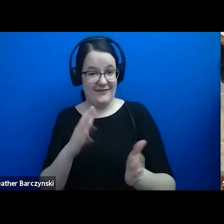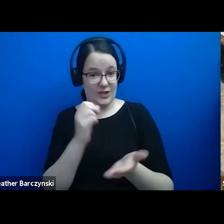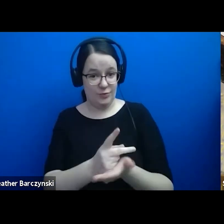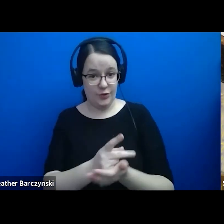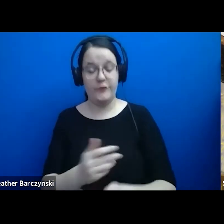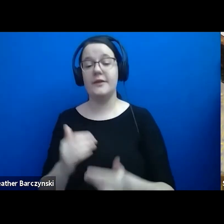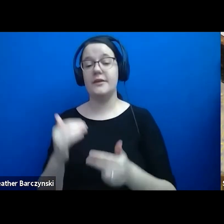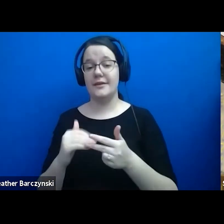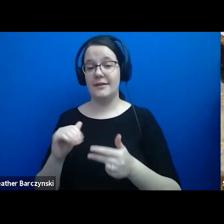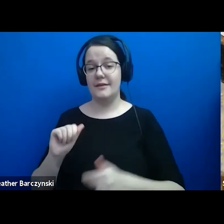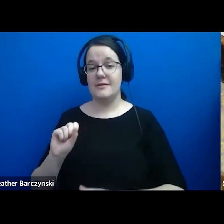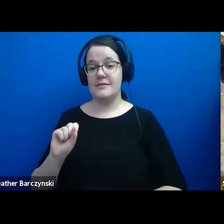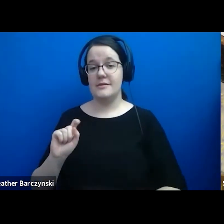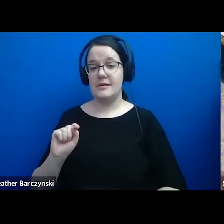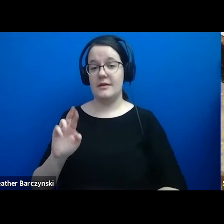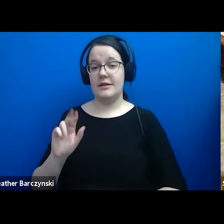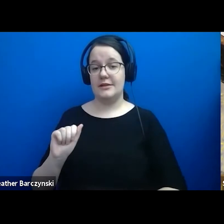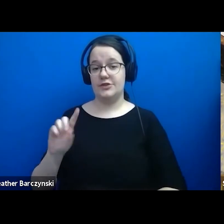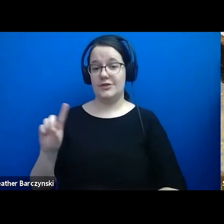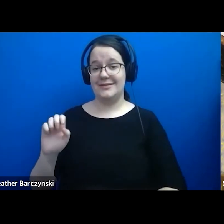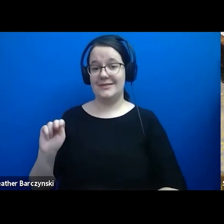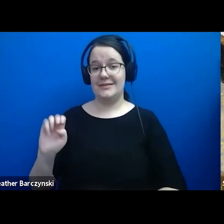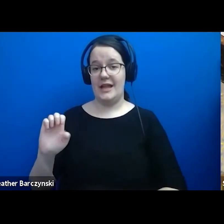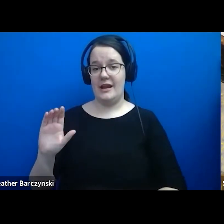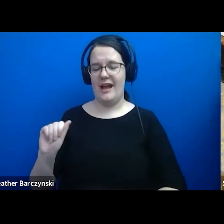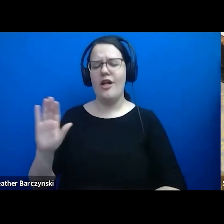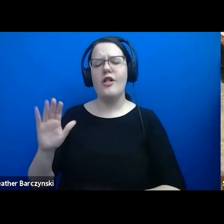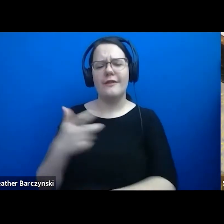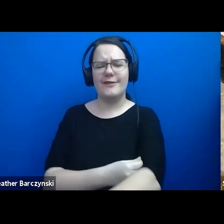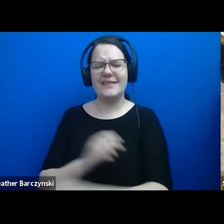a slightly different technology that one has not yet been approved but is expected to be approved